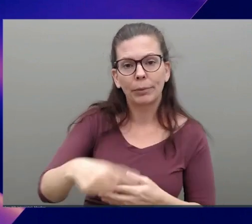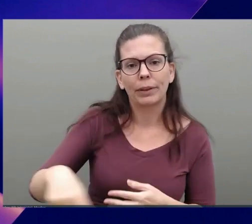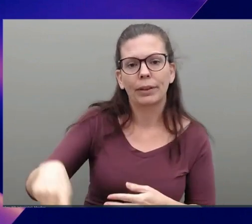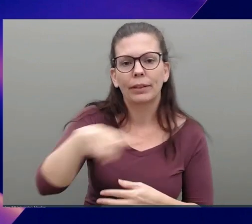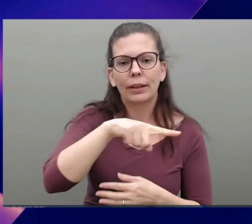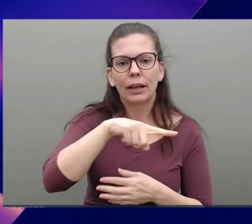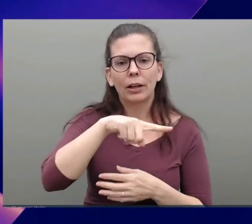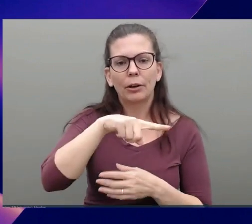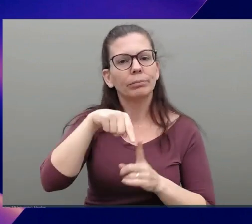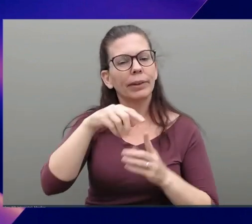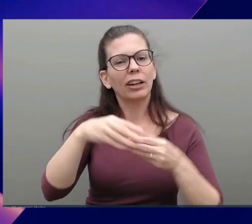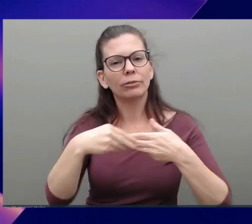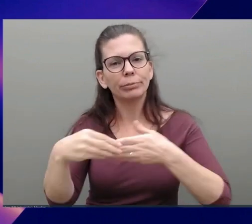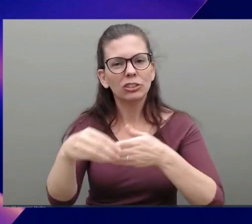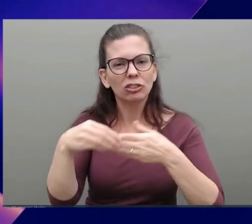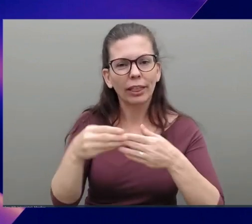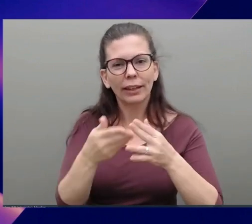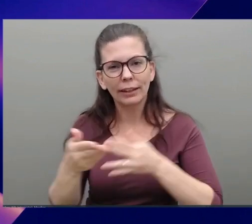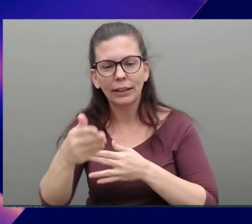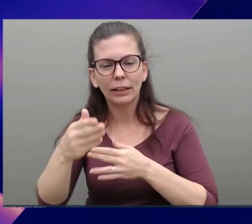to push forward and deploy the model.